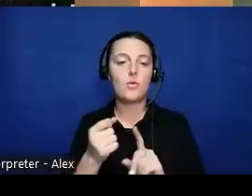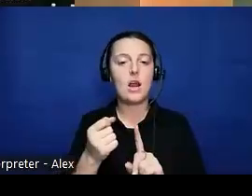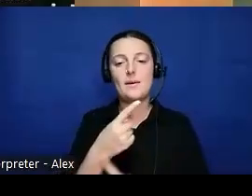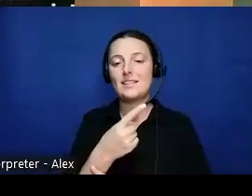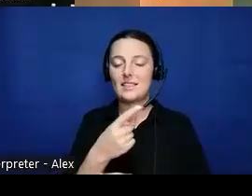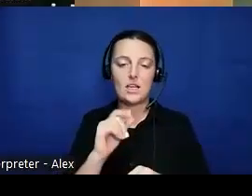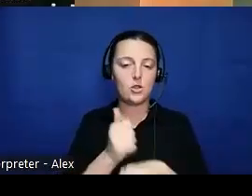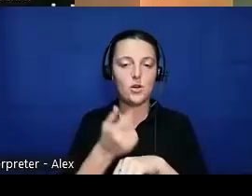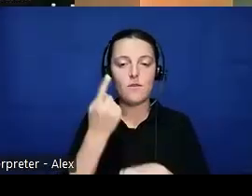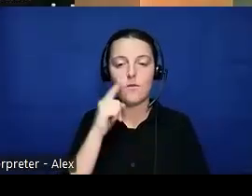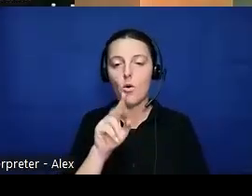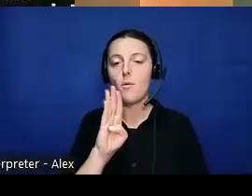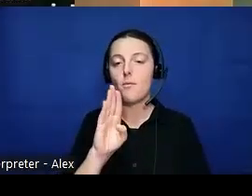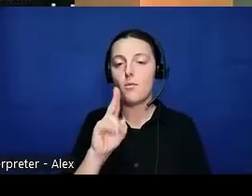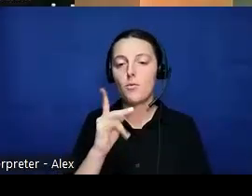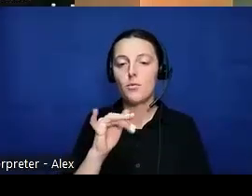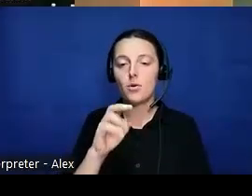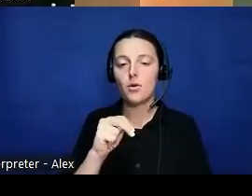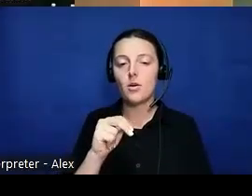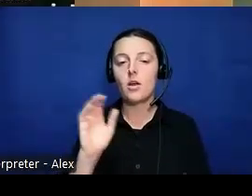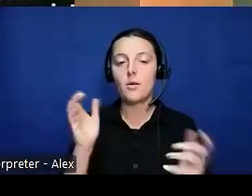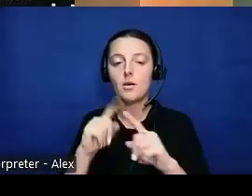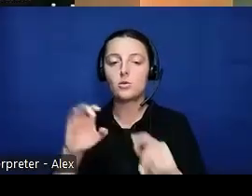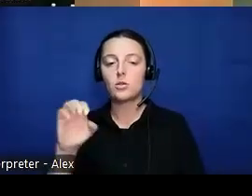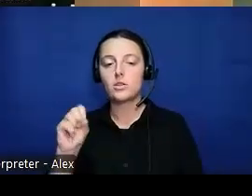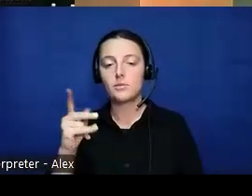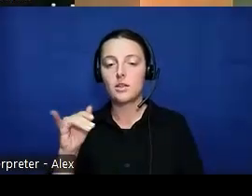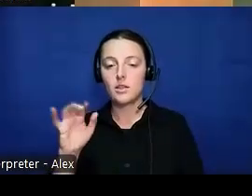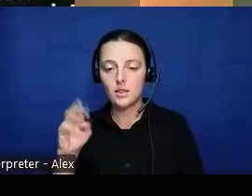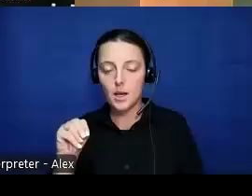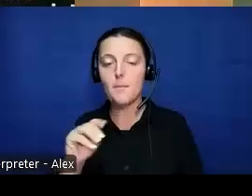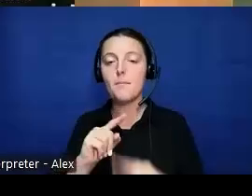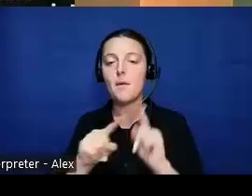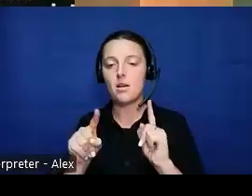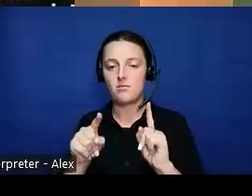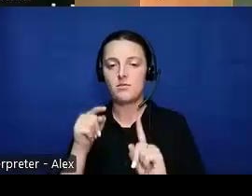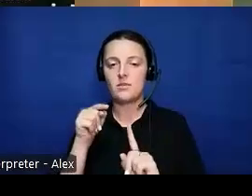here was problematic for one particular reason and I knew about it from the very beginning. I